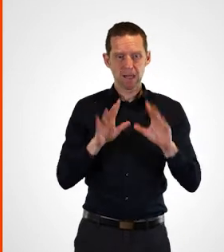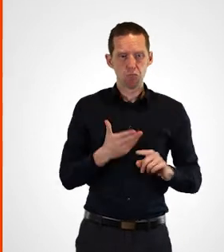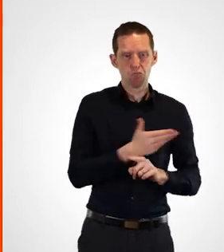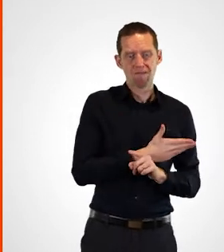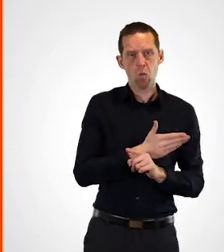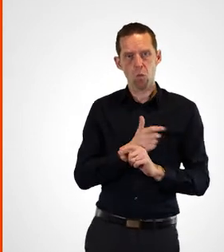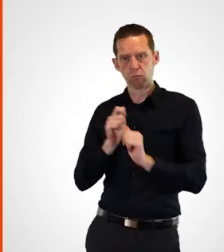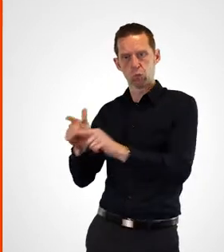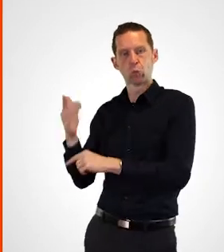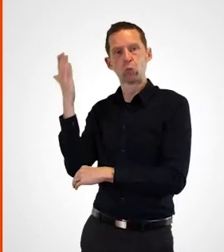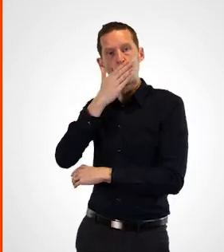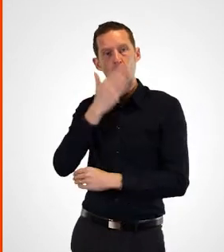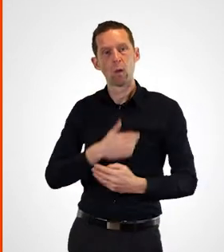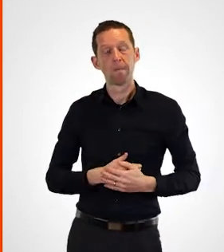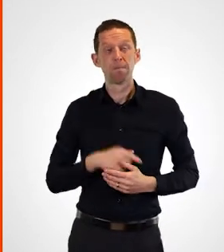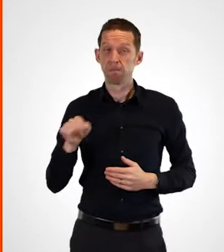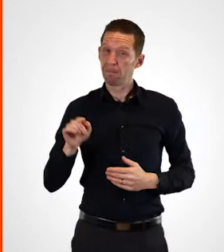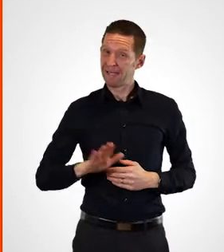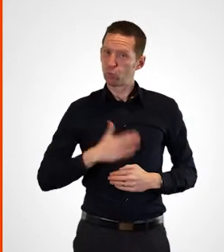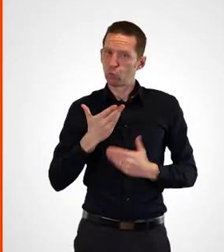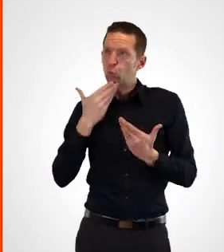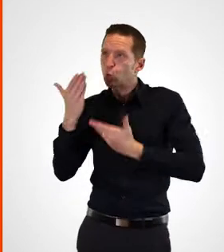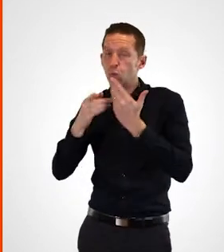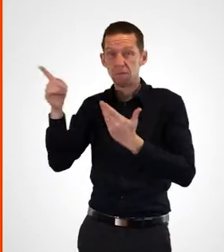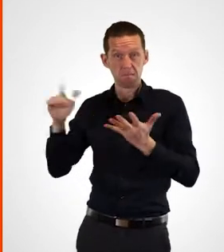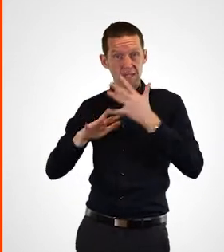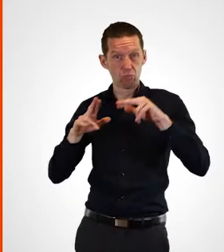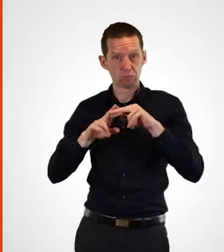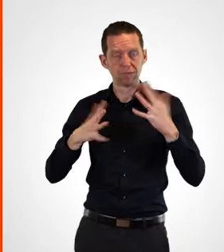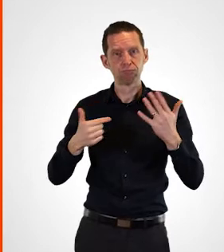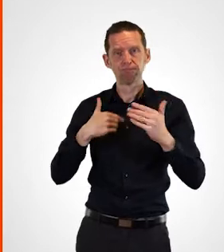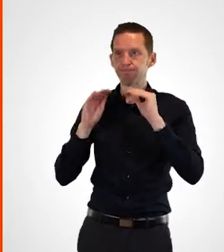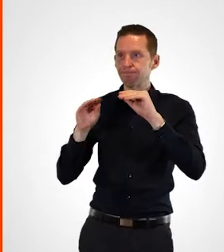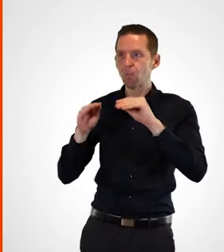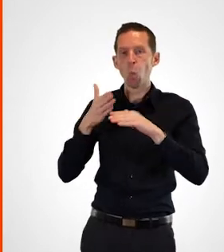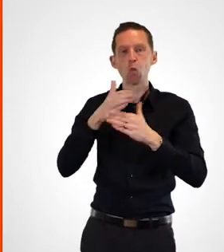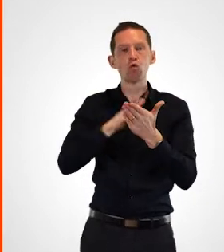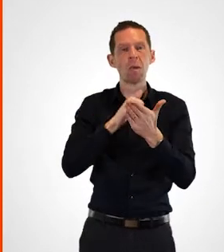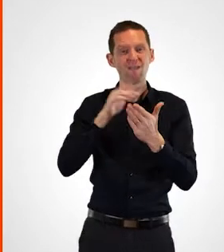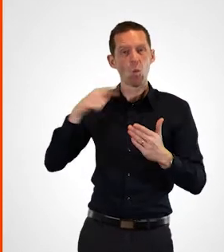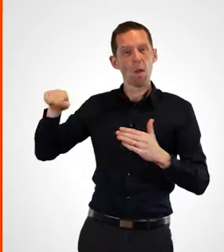and this is really an interesting one to unpack for parents. Having done some parent workshops, it's quite interesting to hear parents